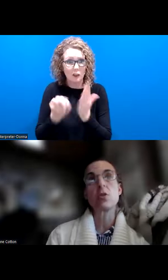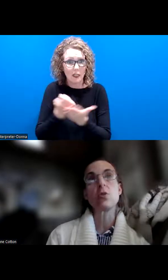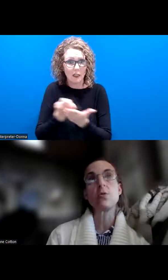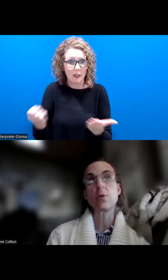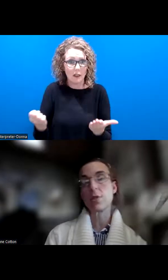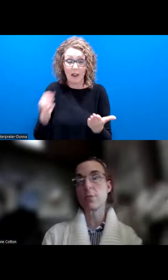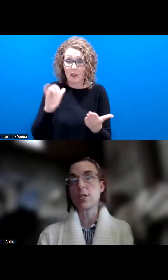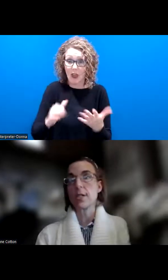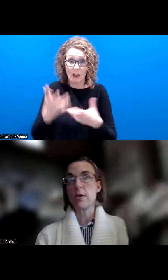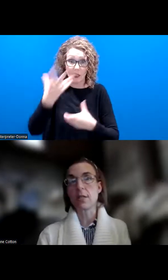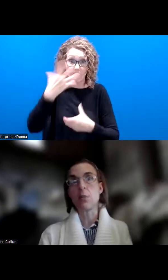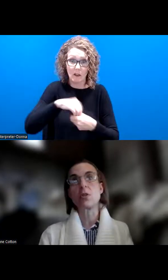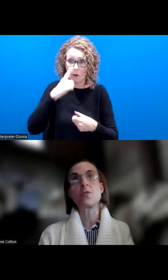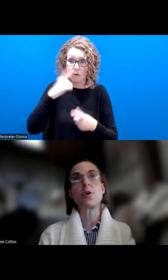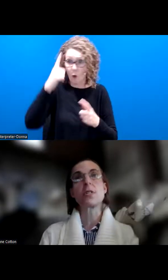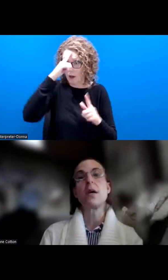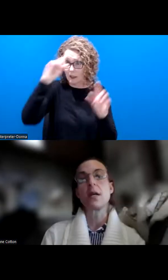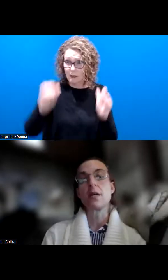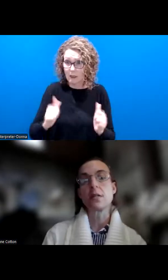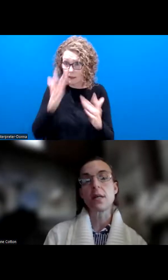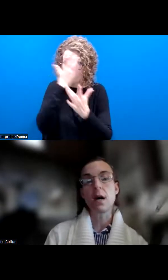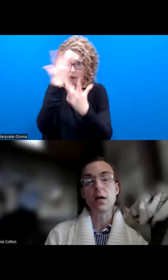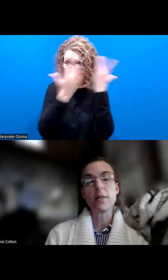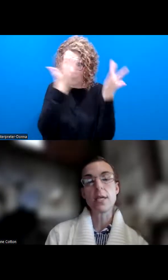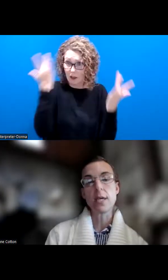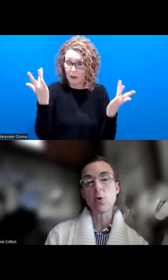. Carina is a website service that can help match caregivers with new clients and